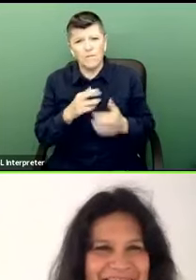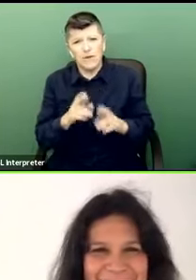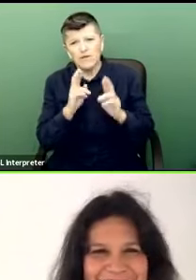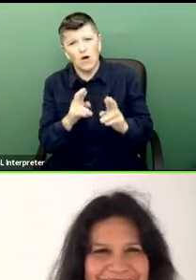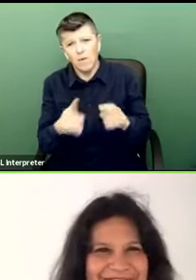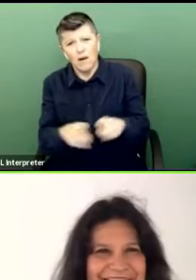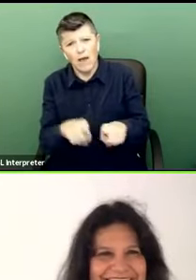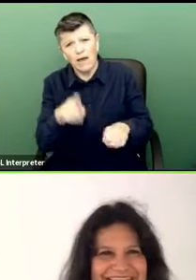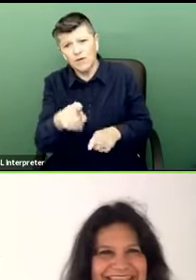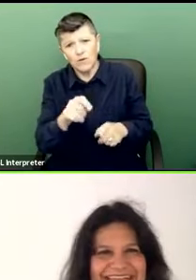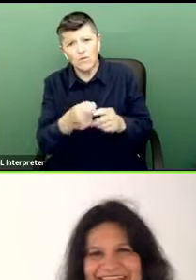from me or quite often happens,